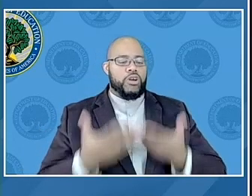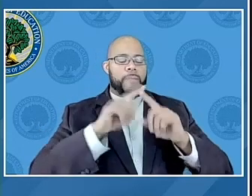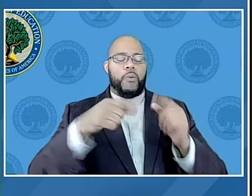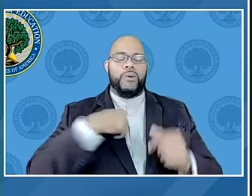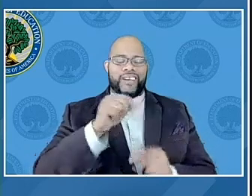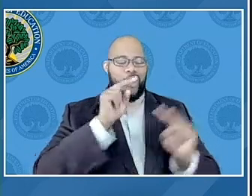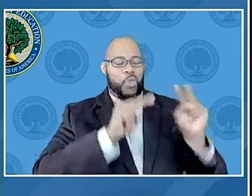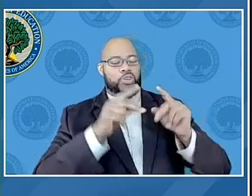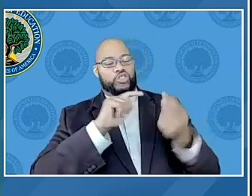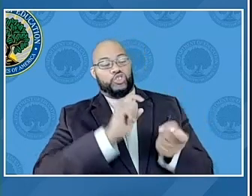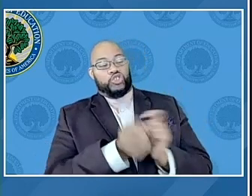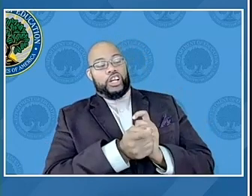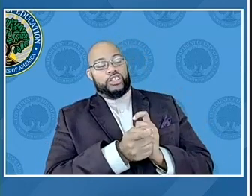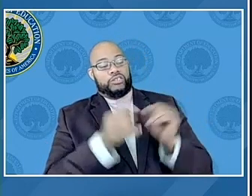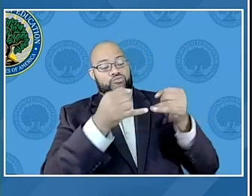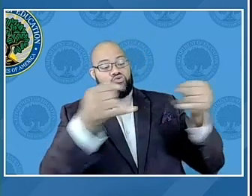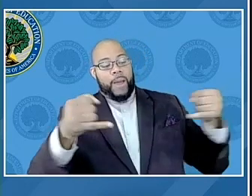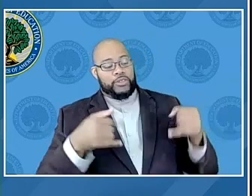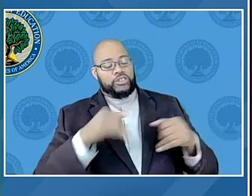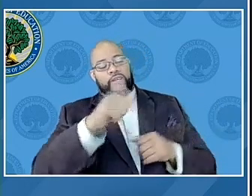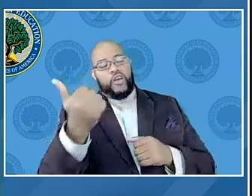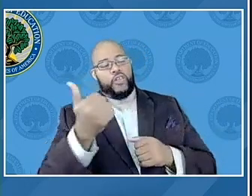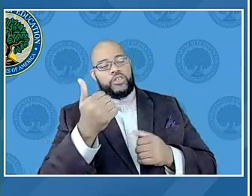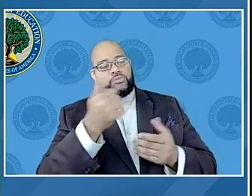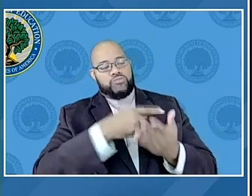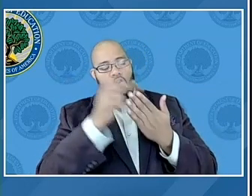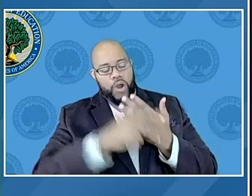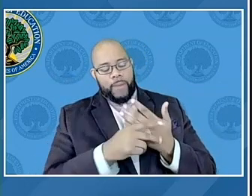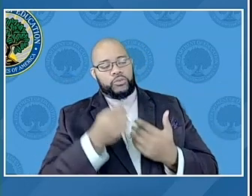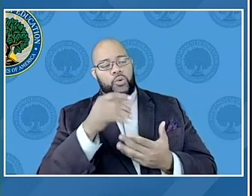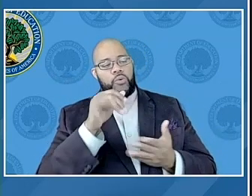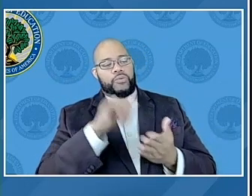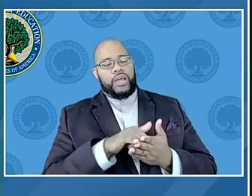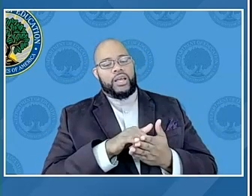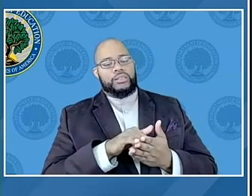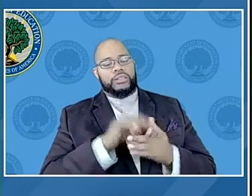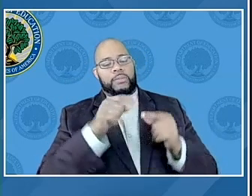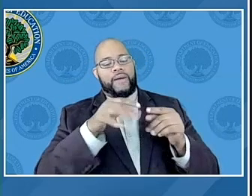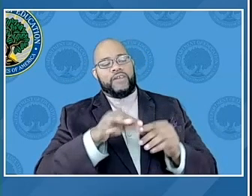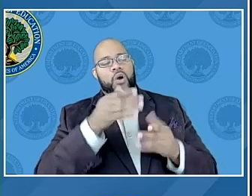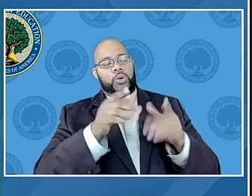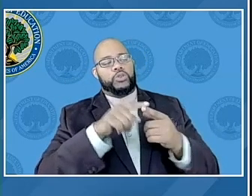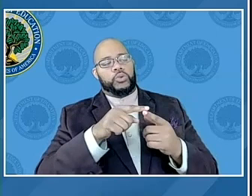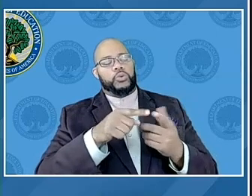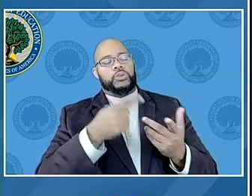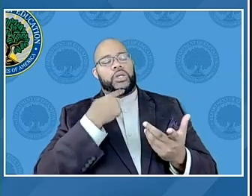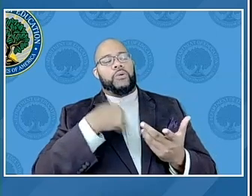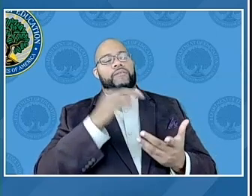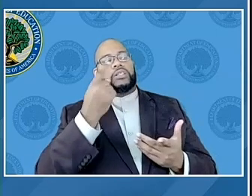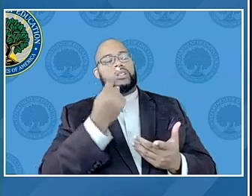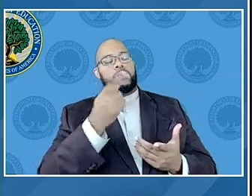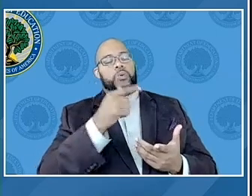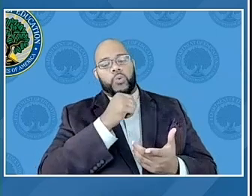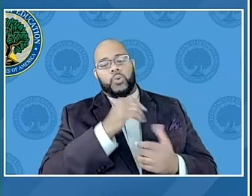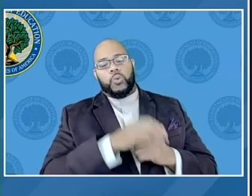the parameters of those other discharge programs. So this, for example, is about finding ways to basically say if we find somebody is automatically eligible for any